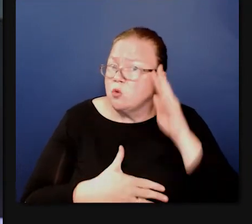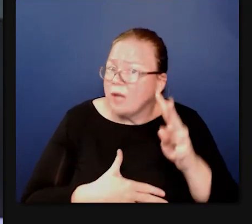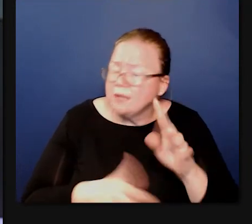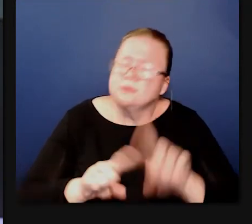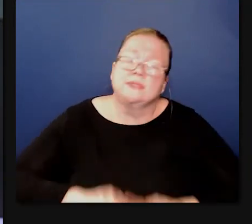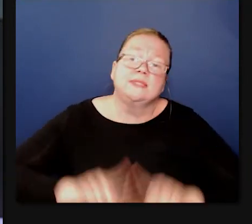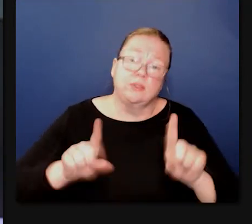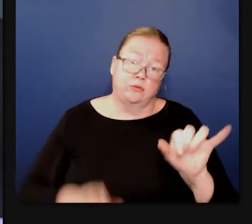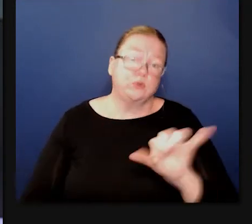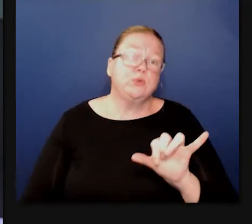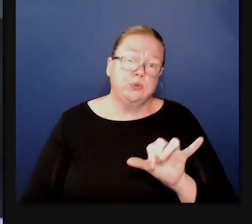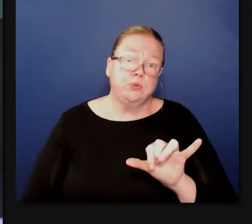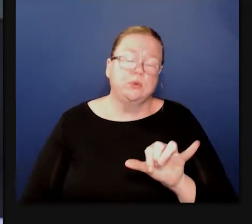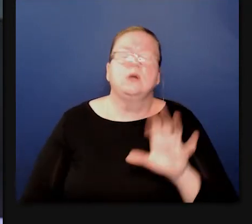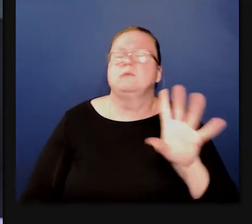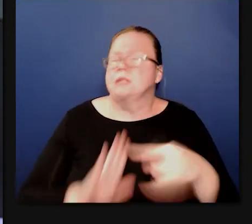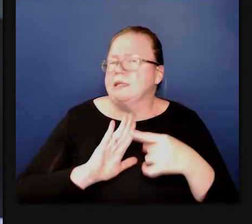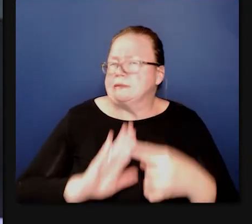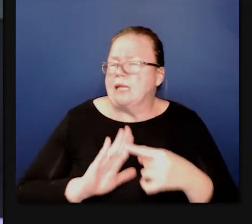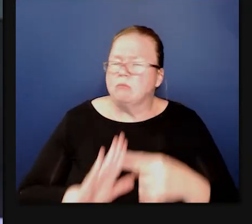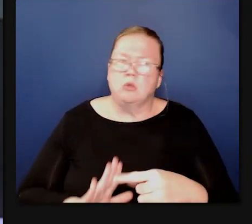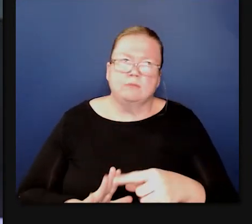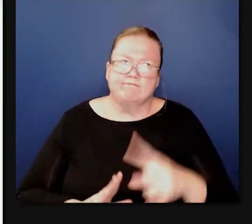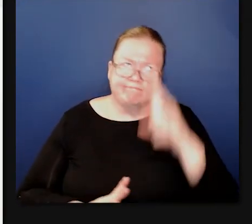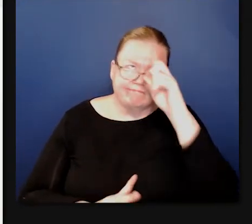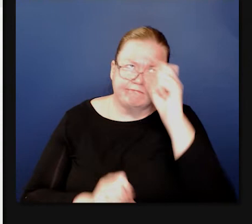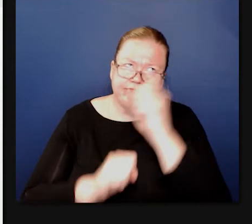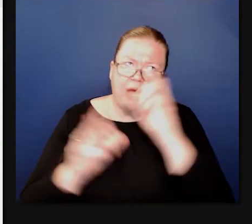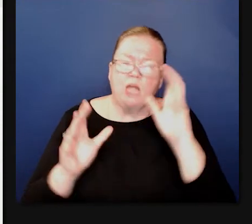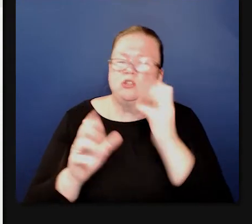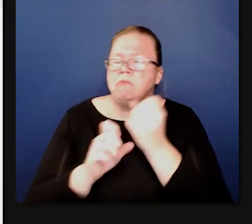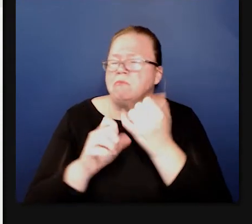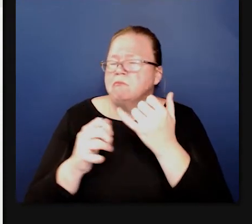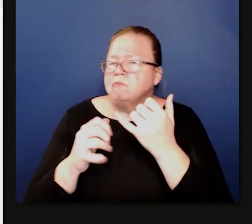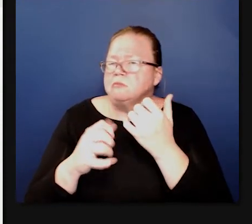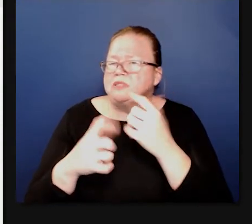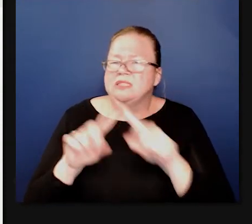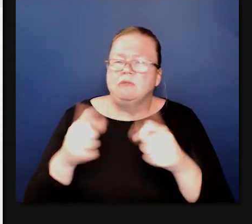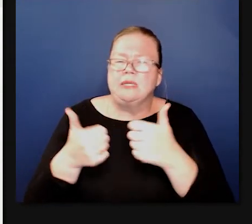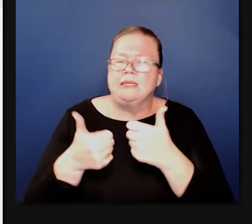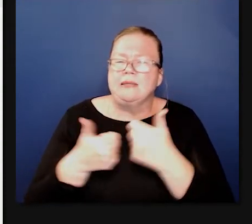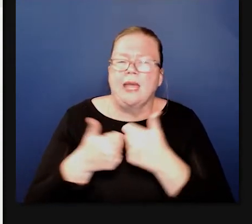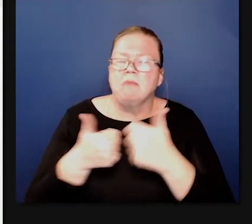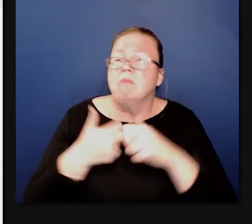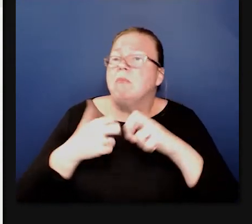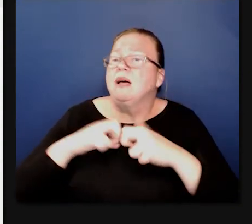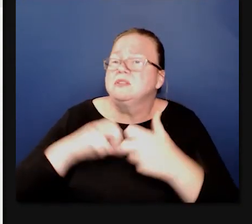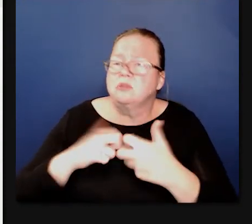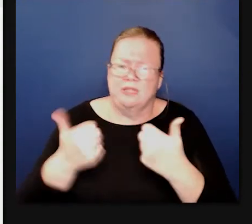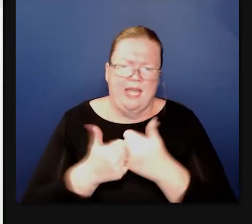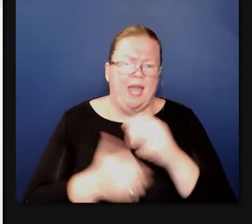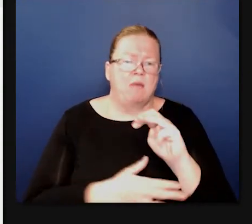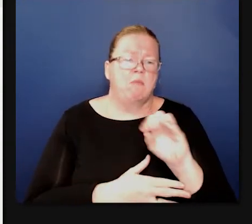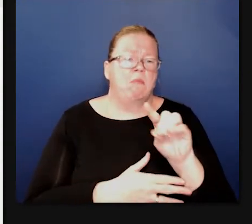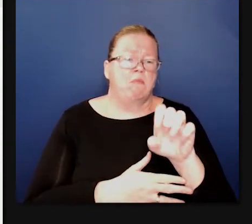is also very different. So, for example, imagine you're creating different game puzzles or game modes for your players.